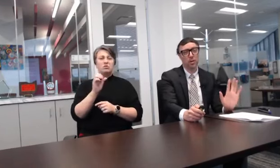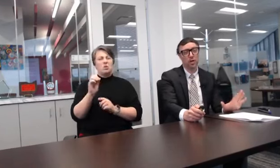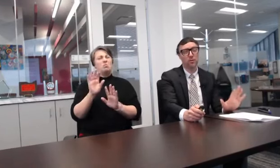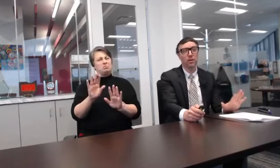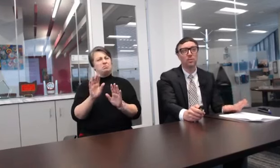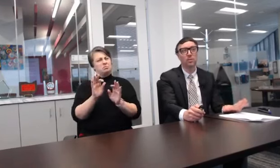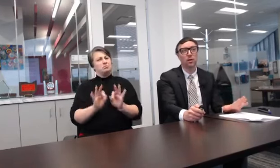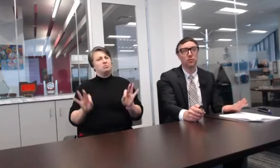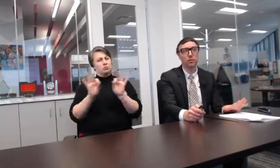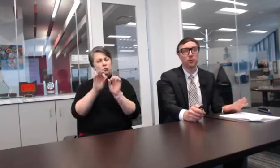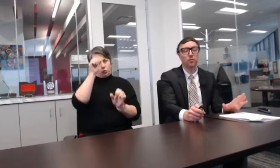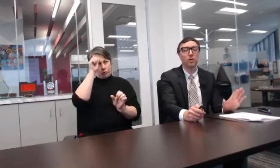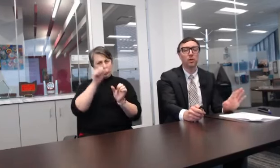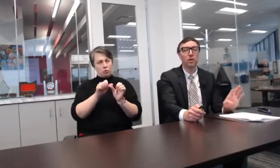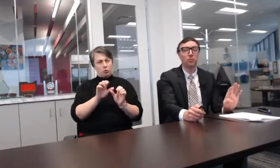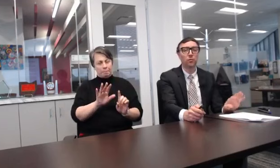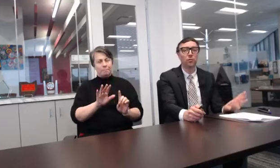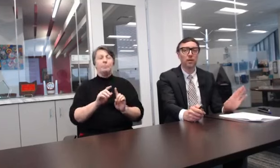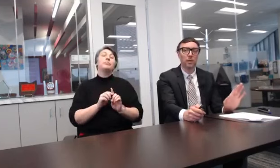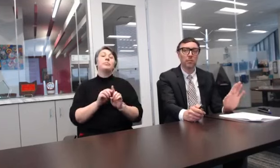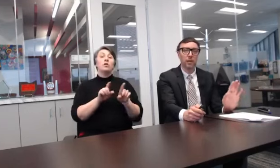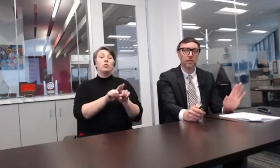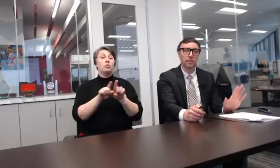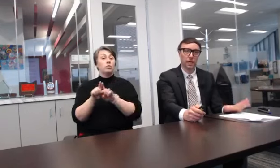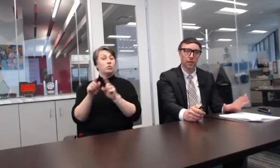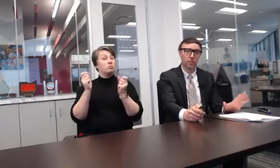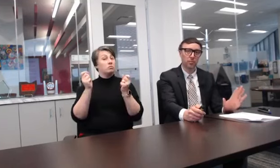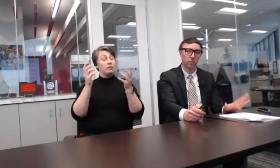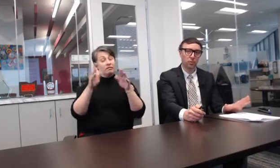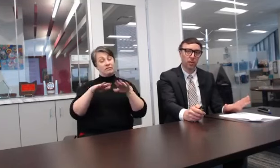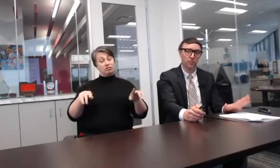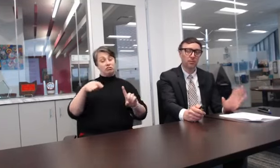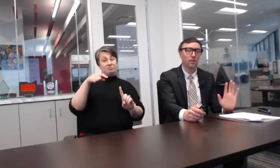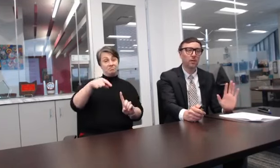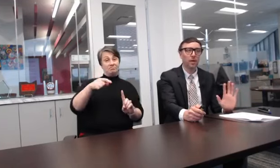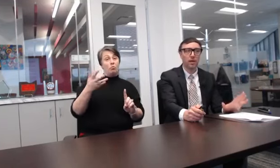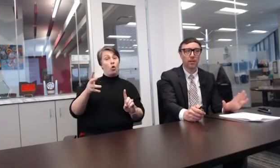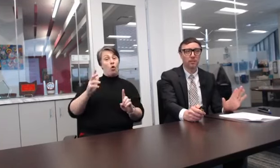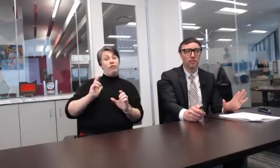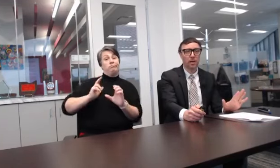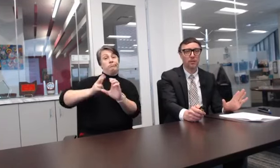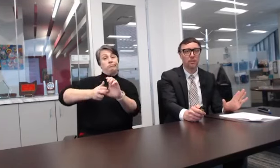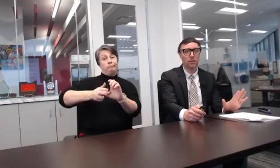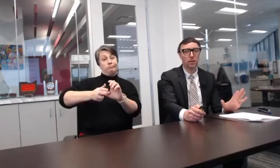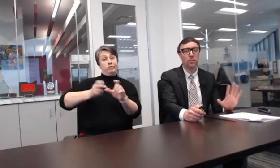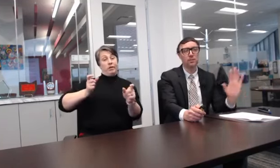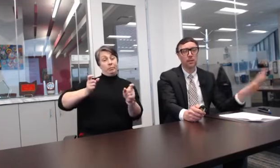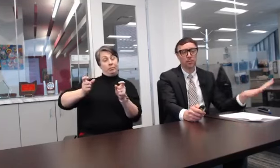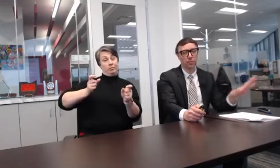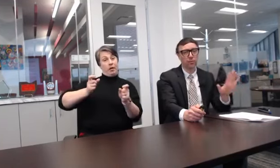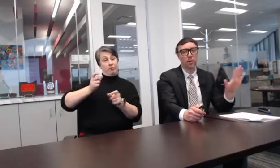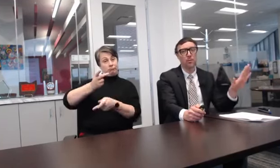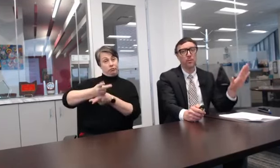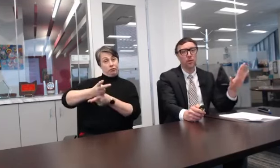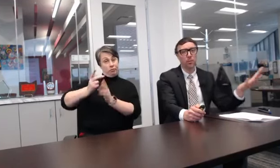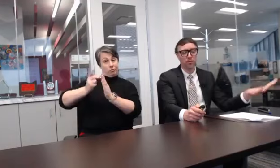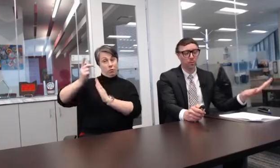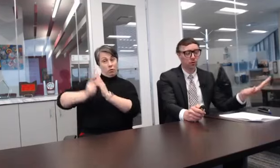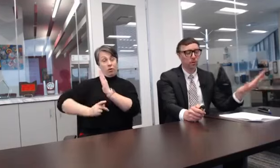A lot of kids are also enrolled in managed care programs. Again, that's not, that's separate from the waiver program.